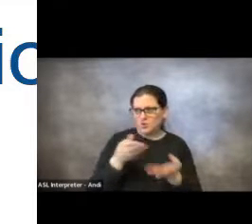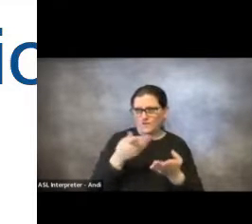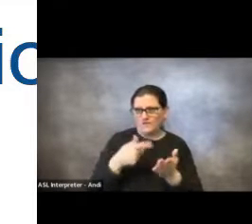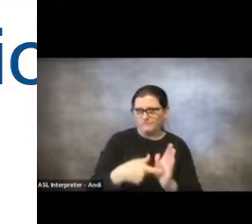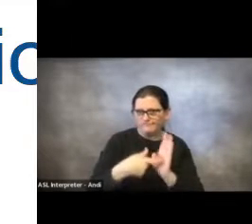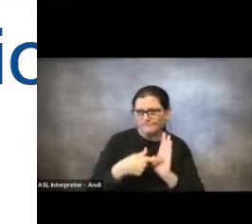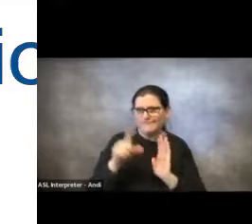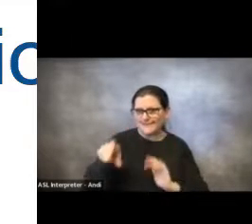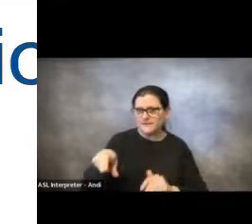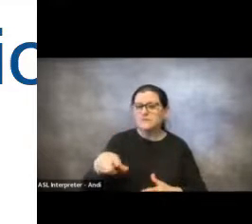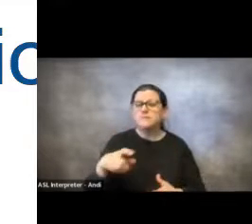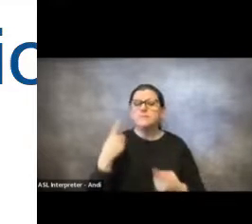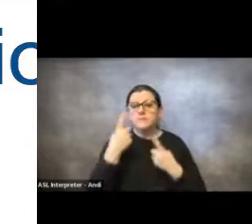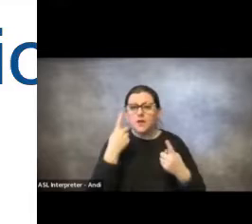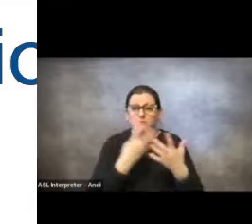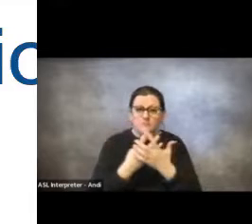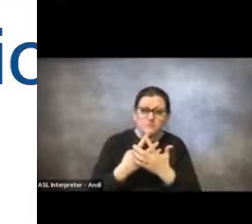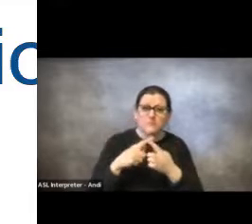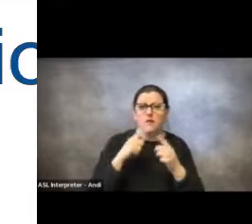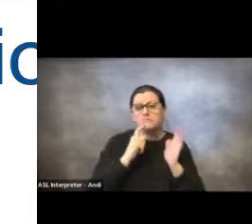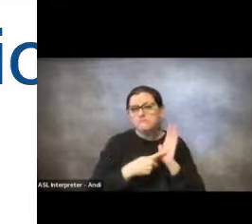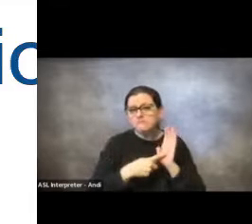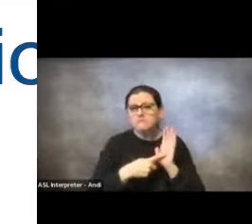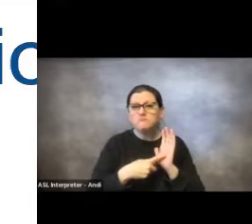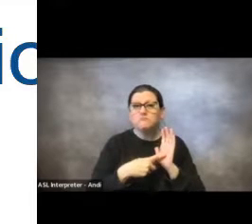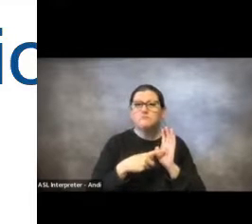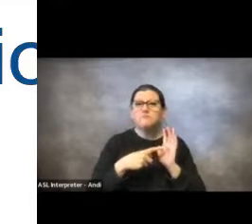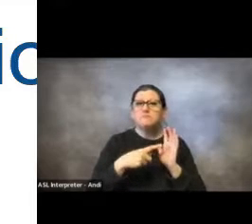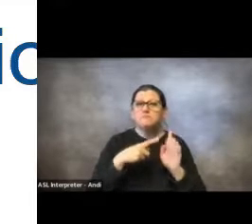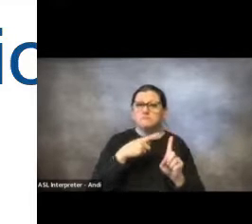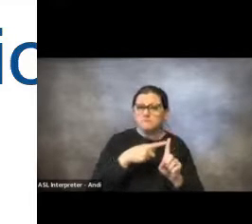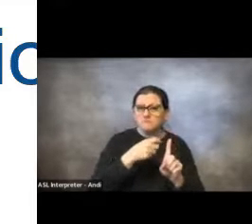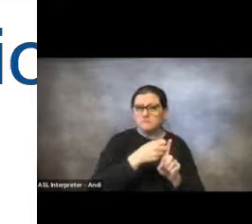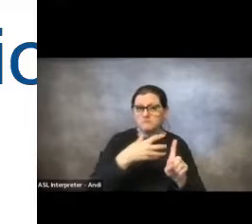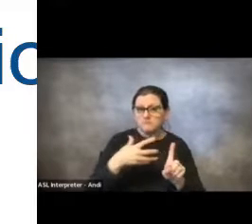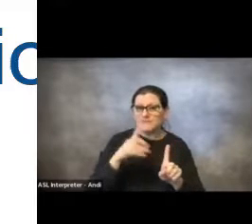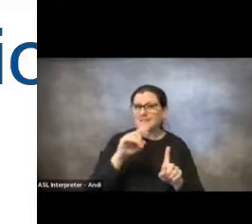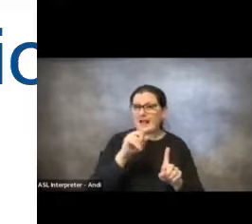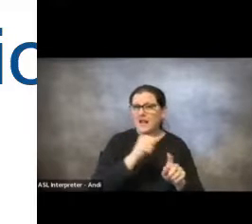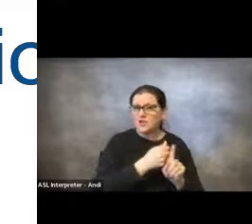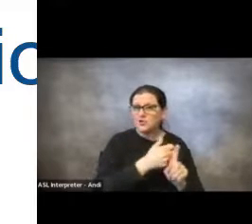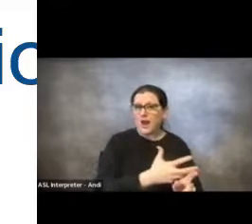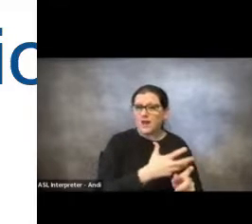thinking about screening and identification, stemming from that bullet around data tracking and information sharing, we want